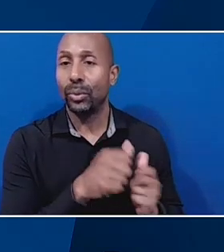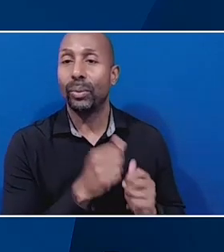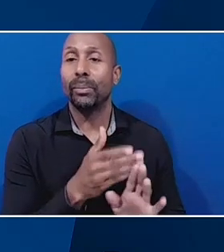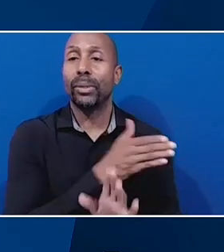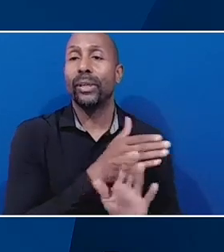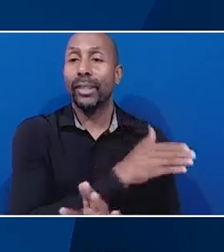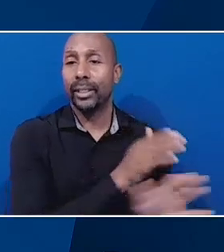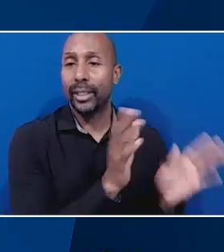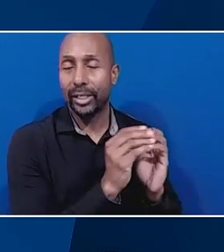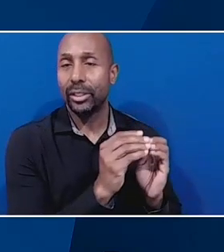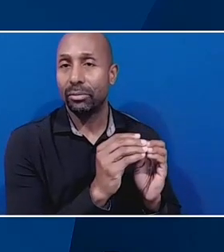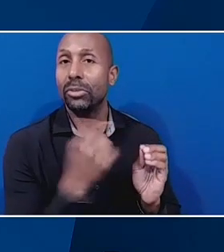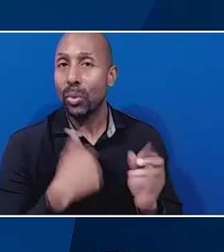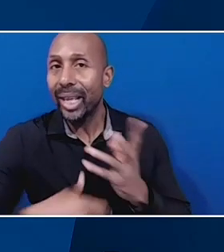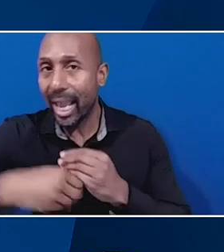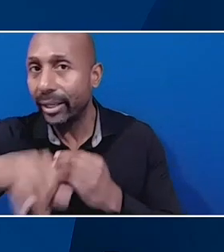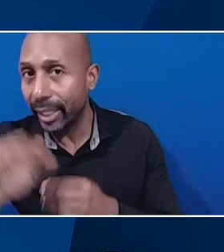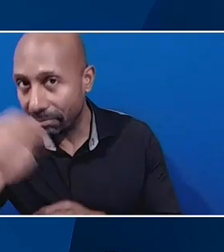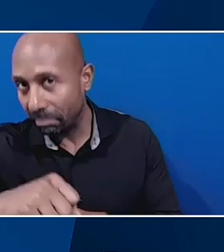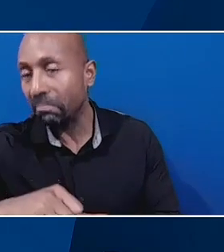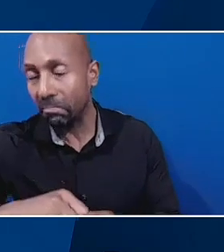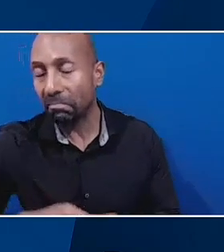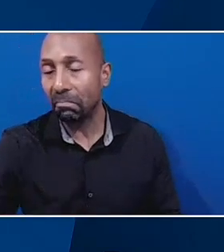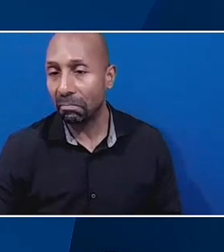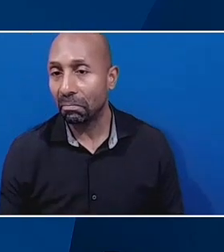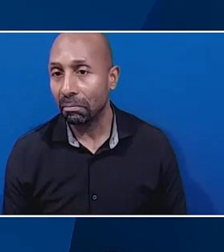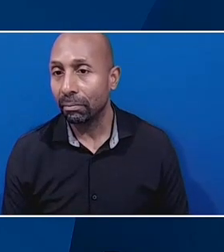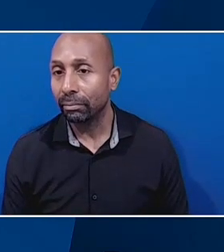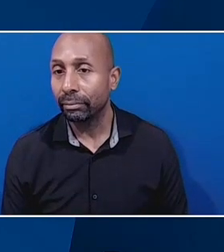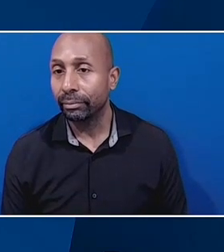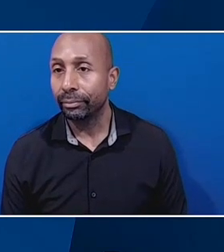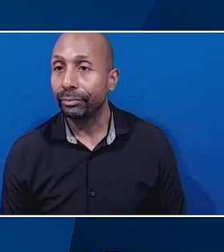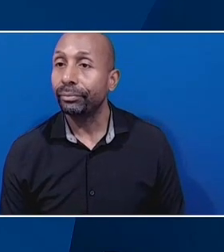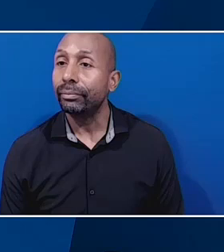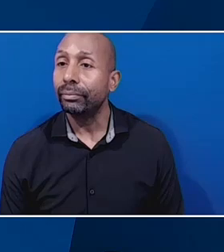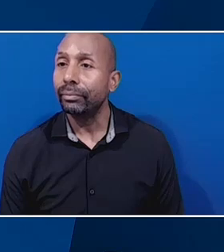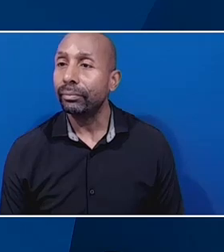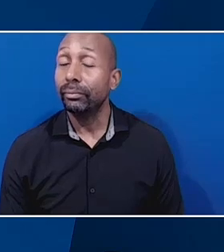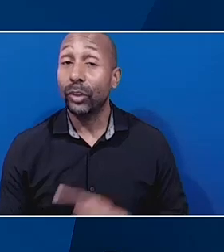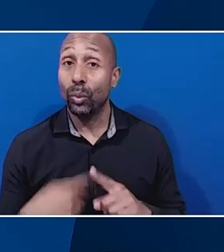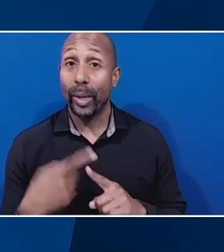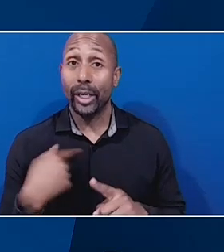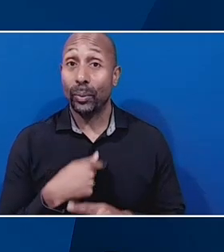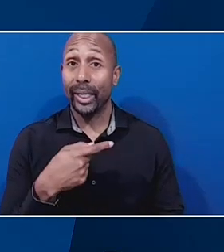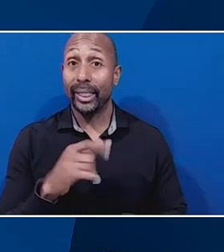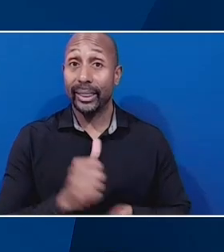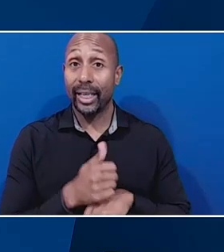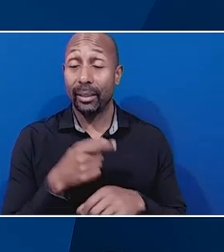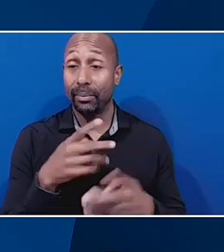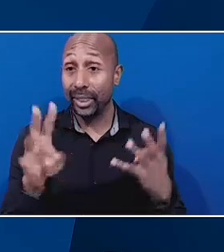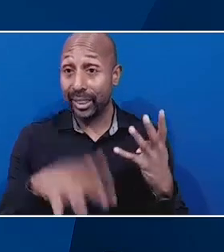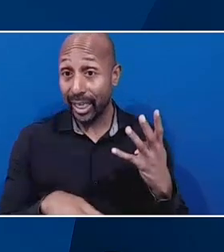So, you know, when we schedule these, we, as I said, we allot of certain amount of